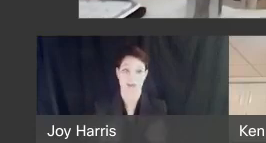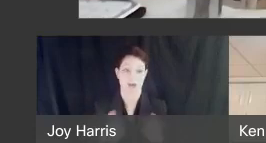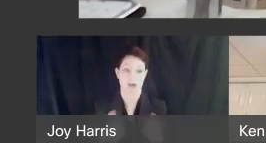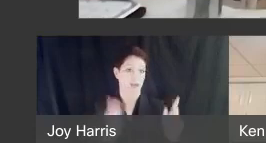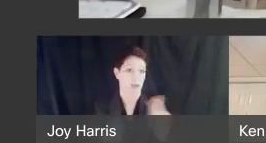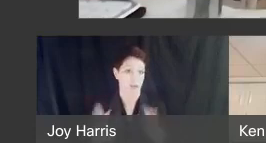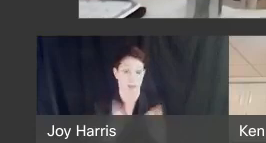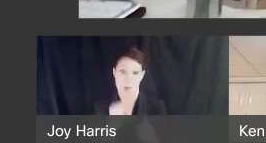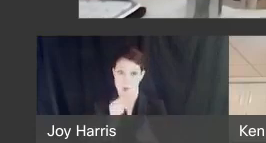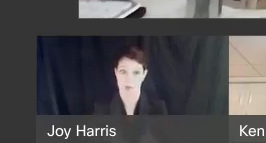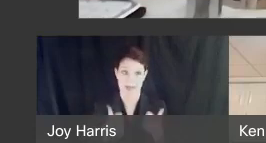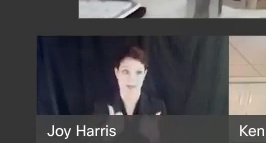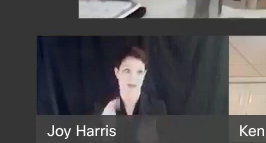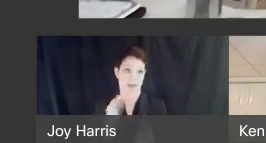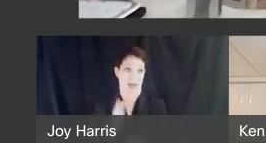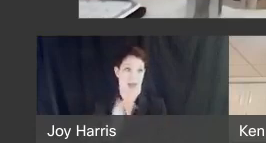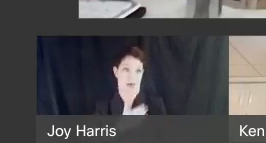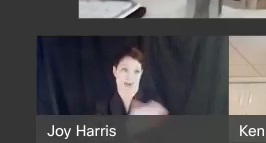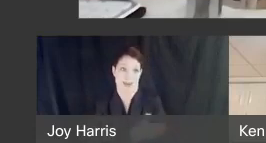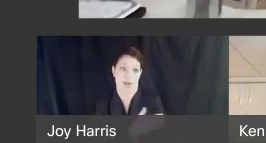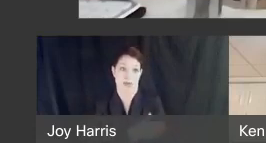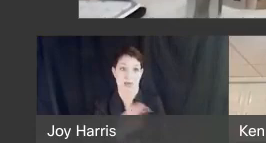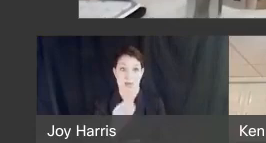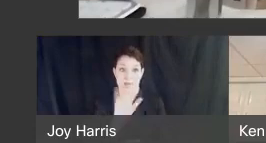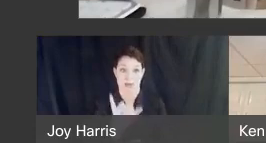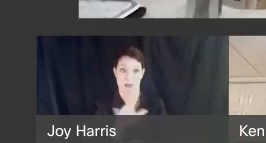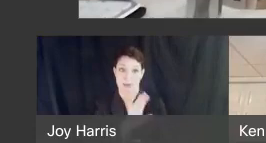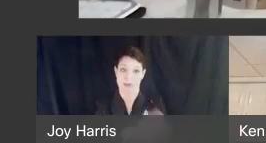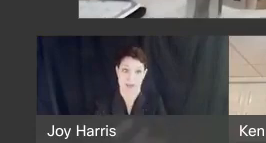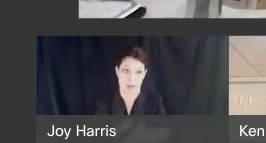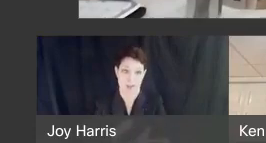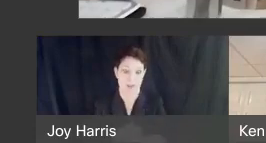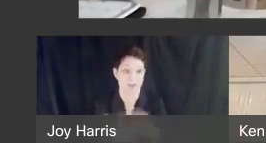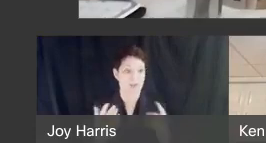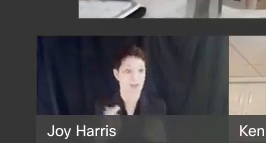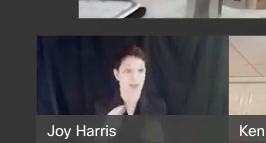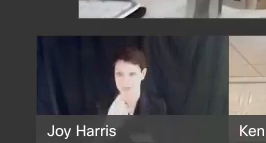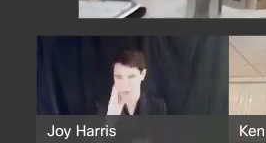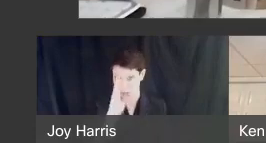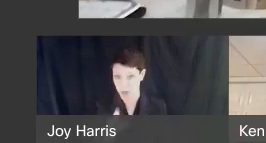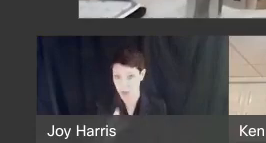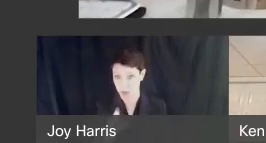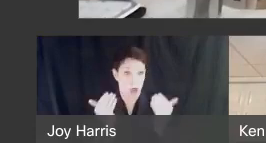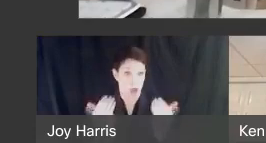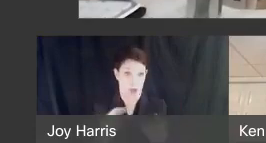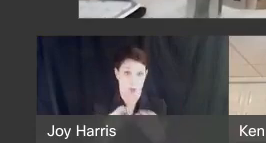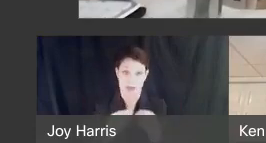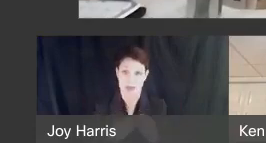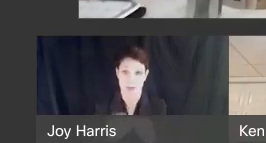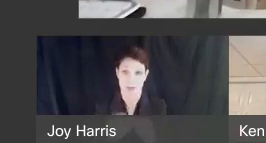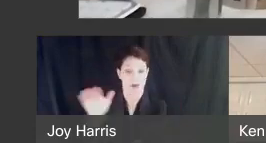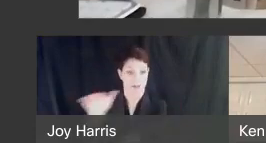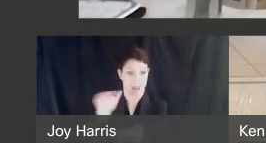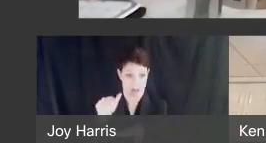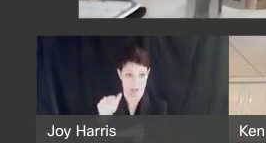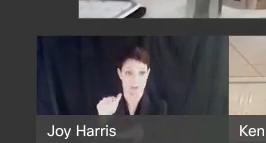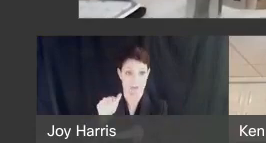Montgomery County and all I can tell you is that at our current rate of receiving vaccine doses